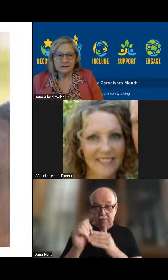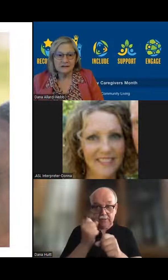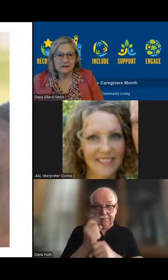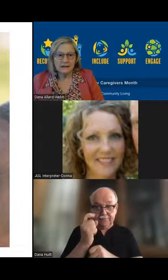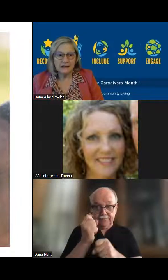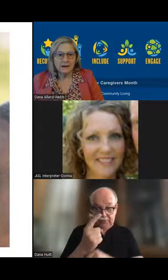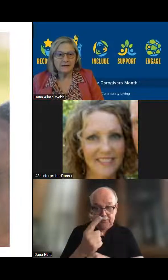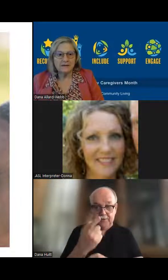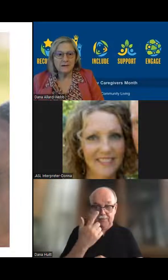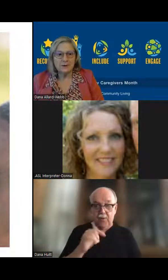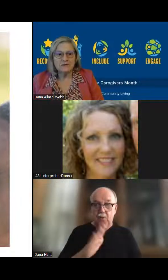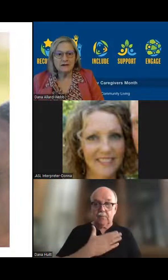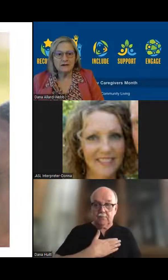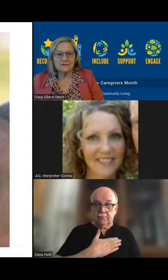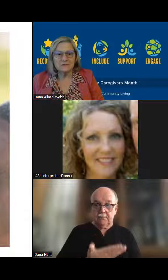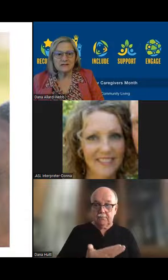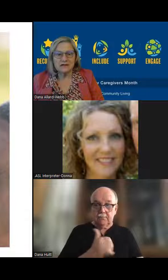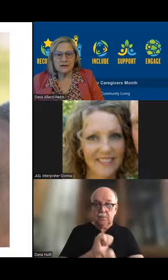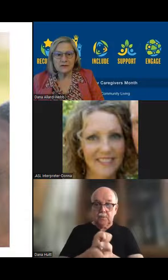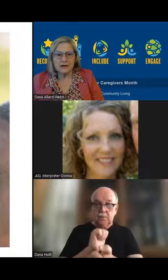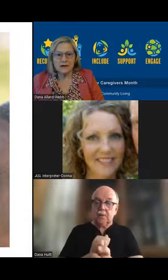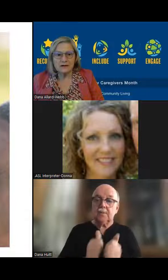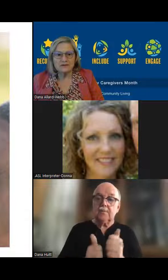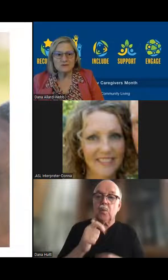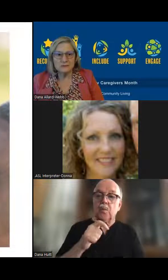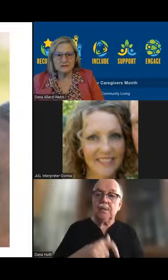$20.30 an hour. And there's other, you know, built-in increases for different